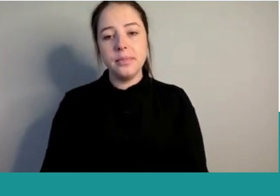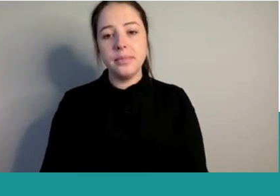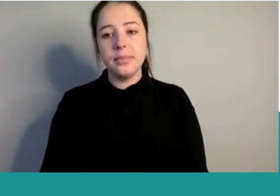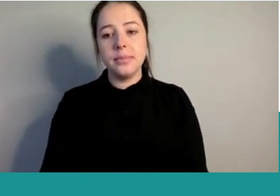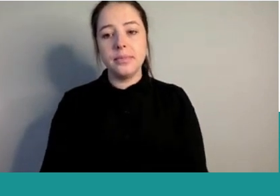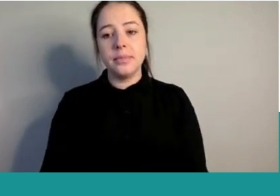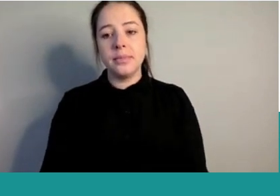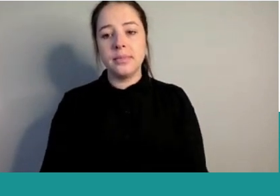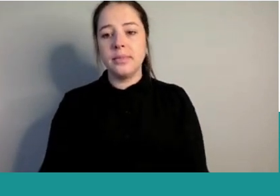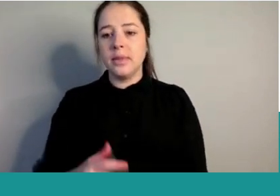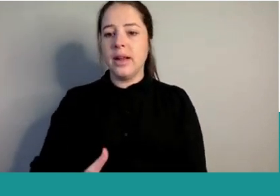I have a feeling it's not Hilary.